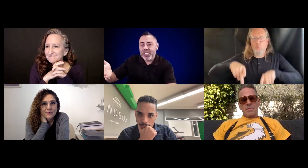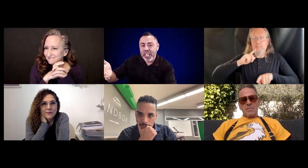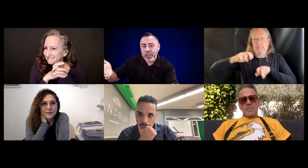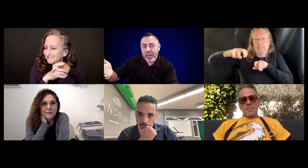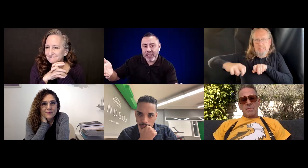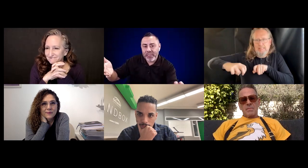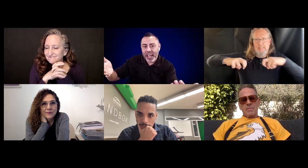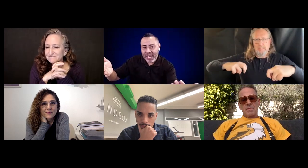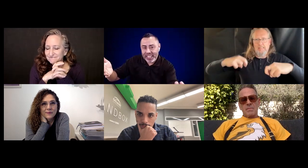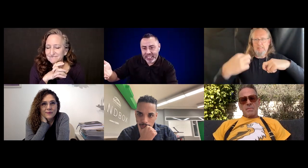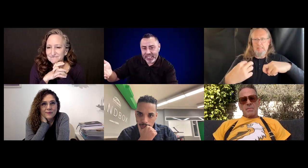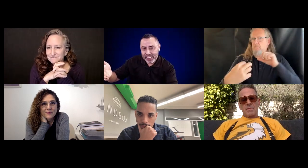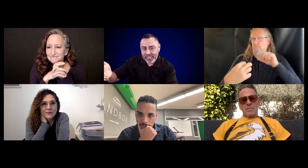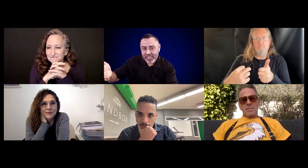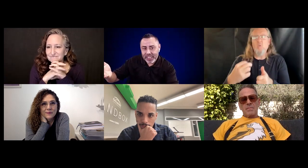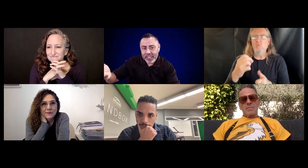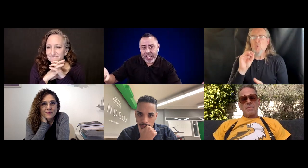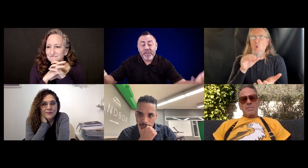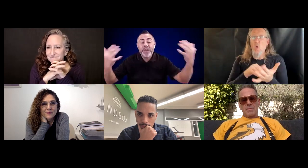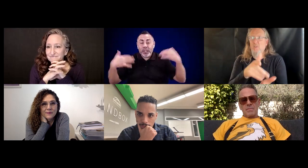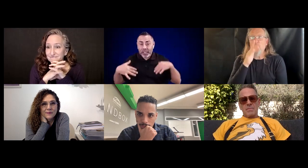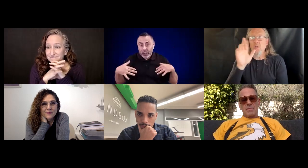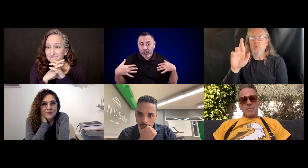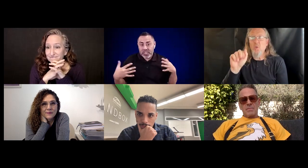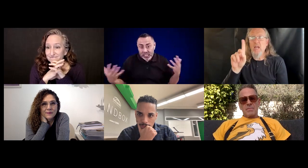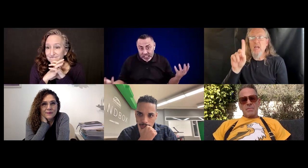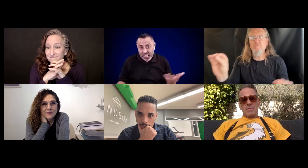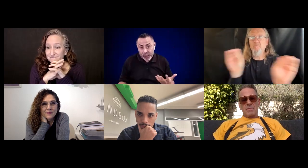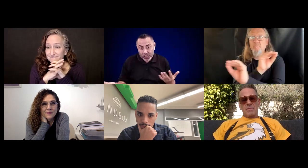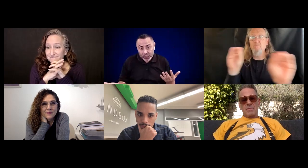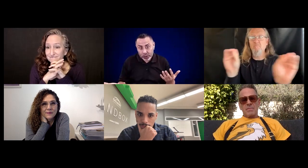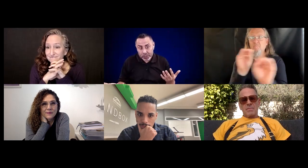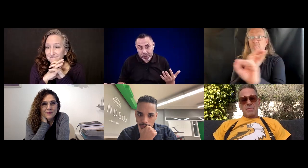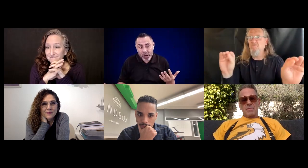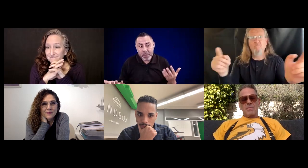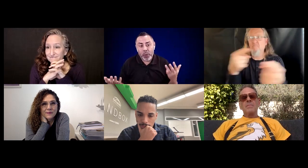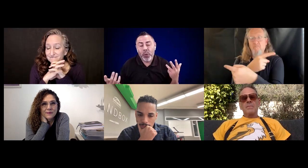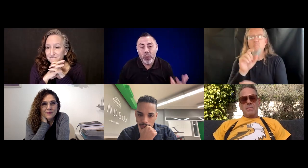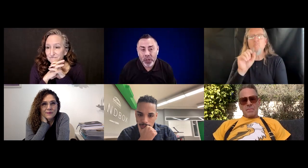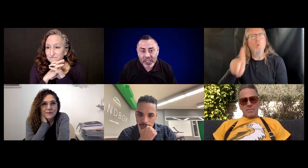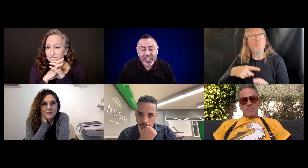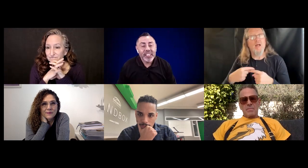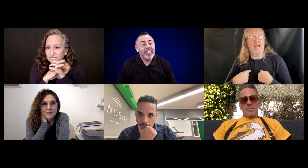Didn't have the same perspective I did. It felt like we were sitting together in a group, but we weren't.